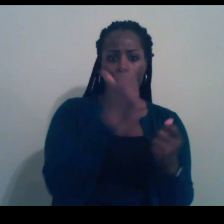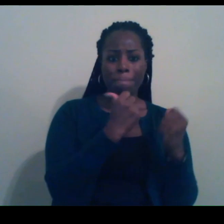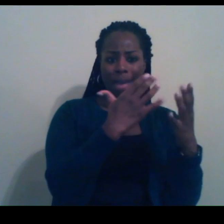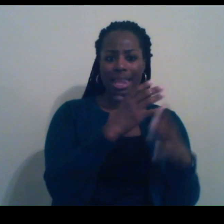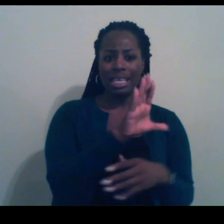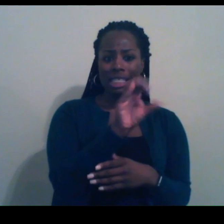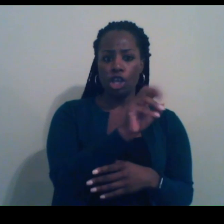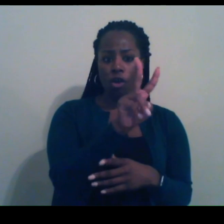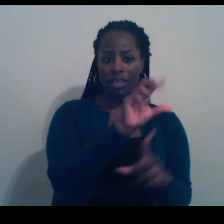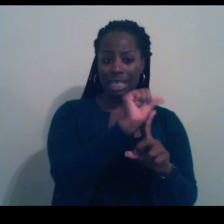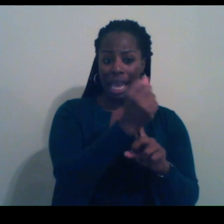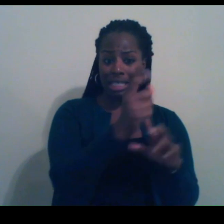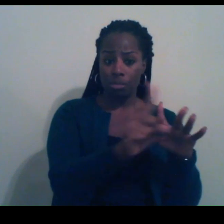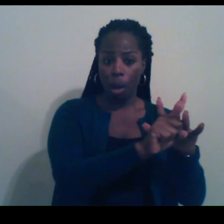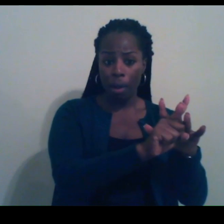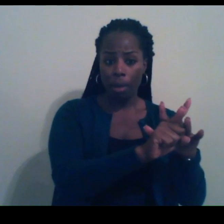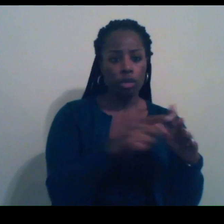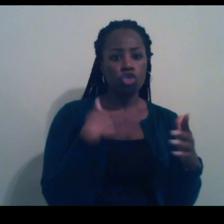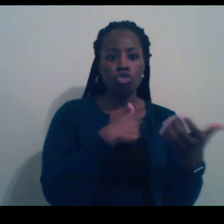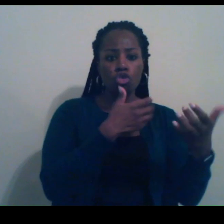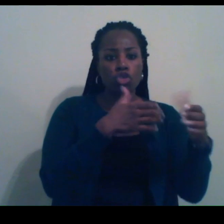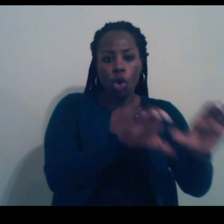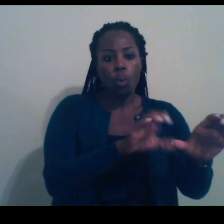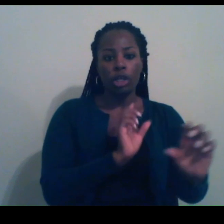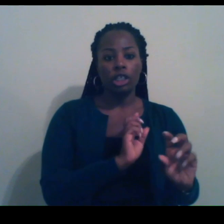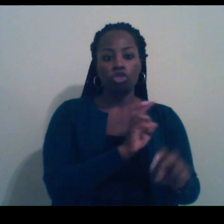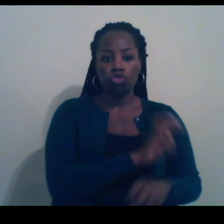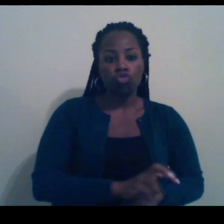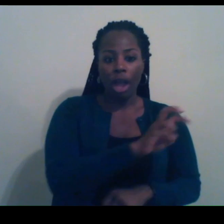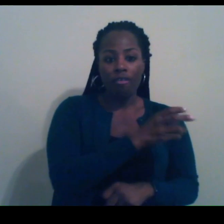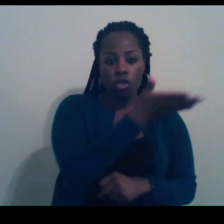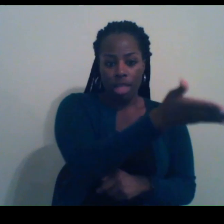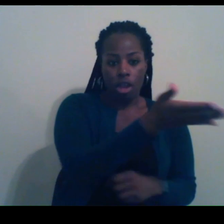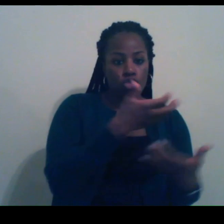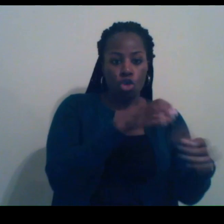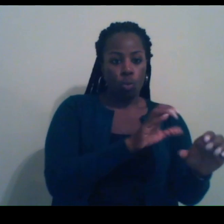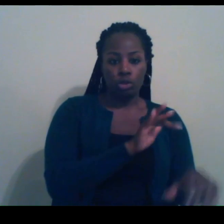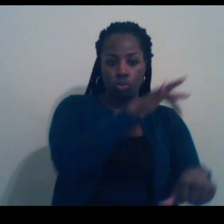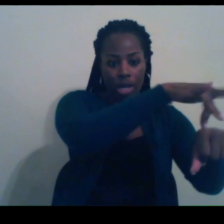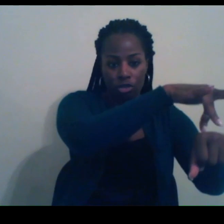of travel here with China I think is gonna mitigate against the question of